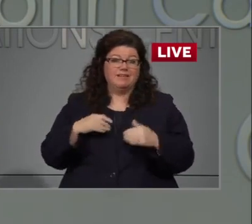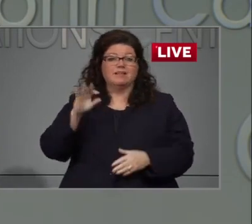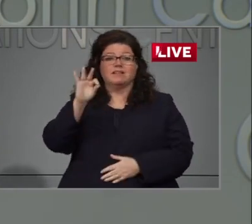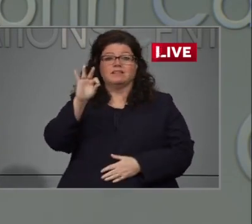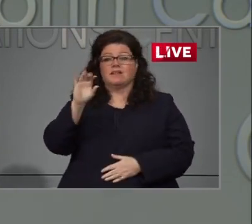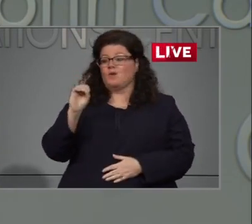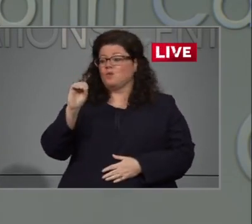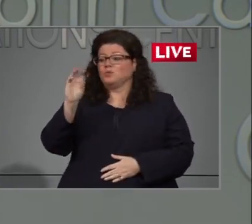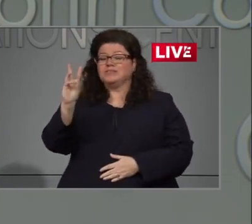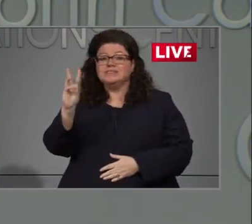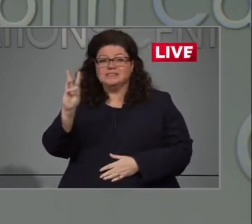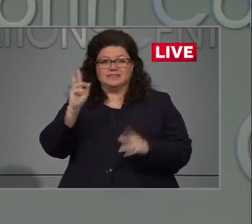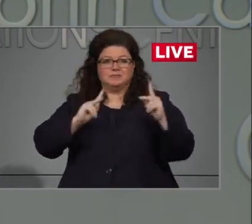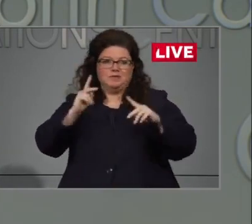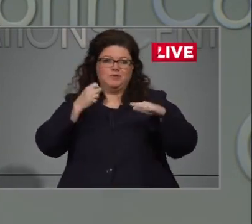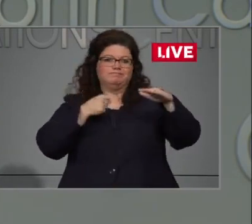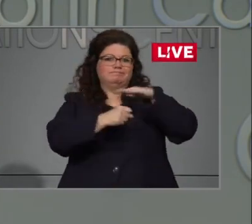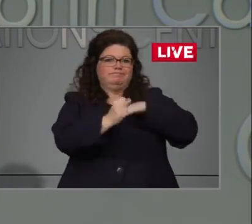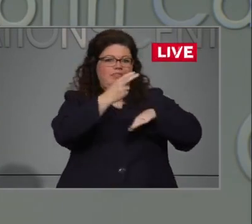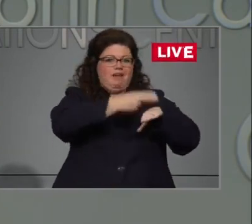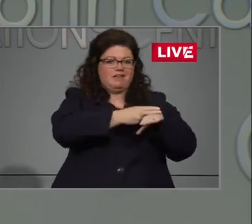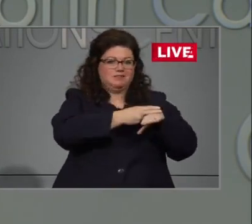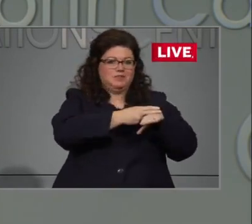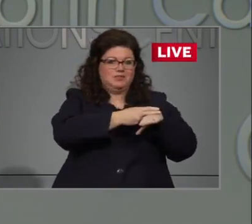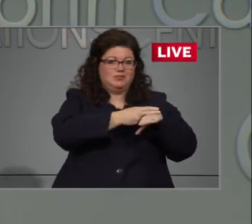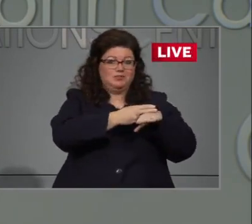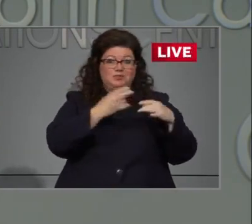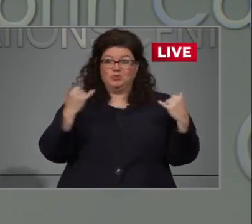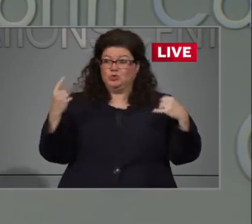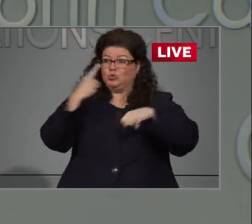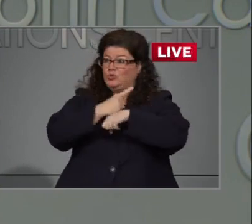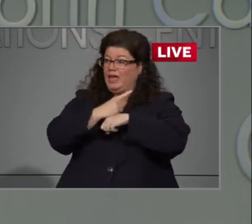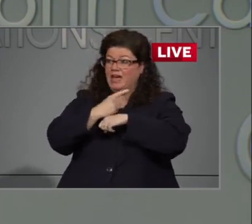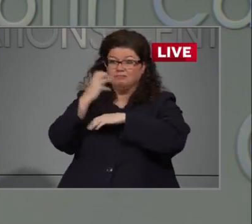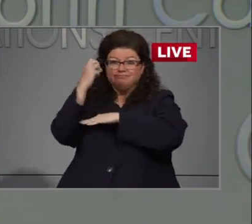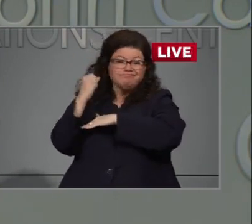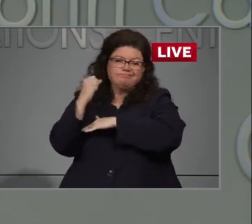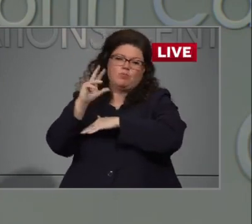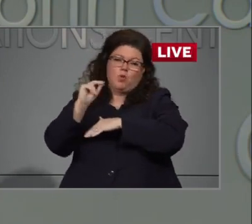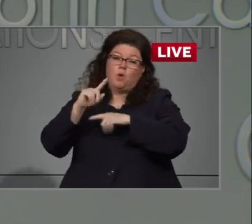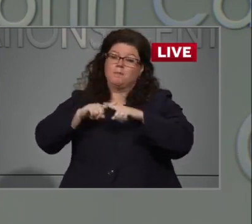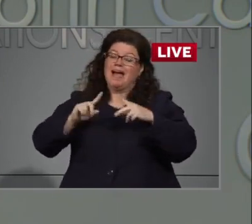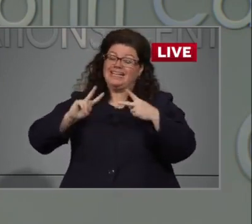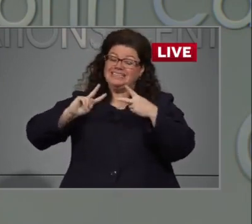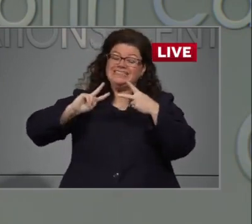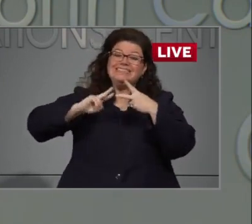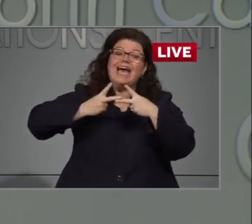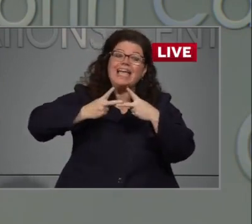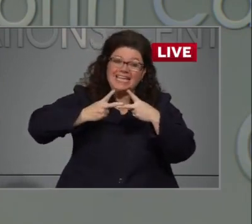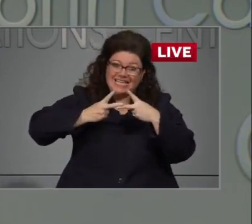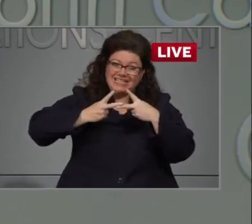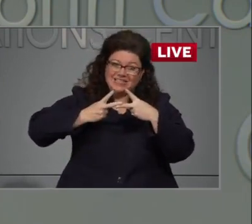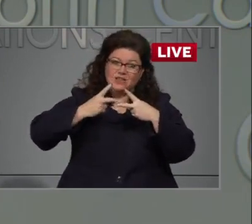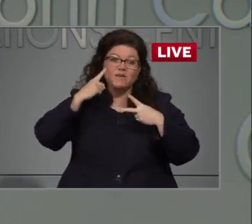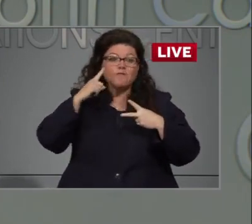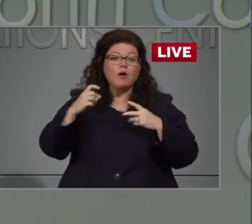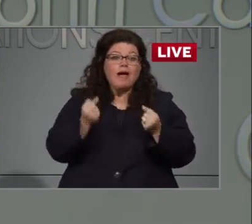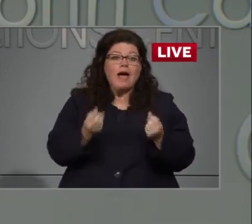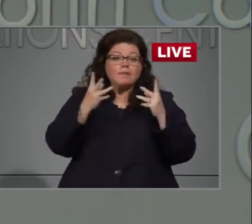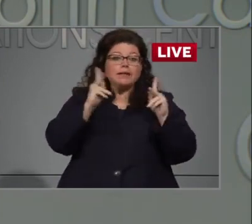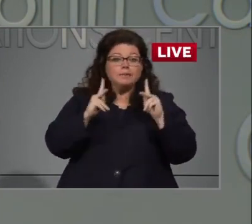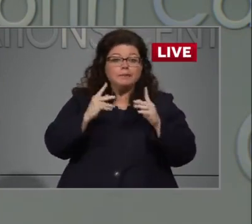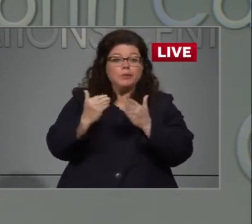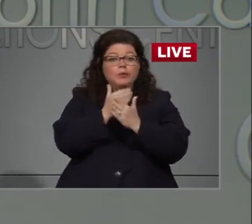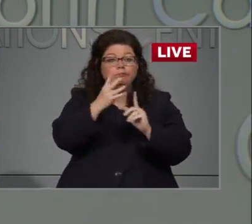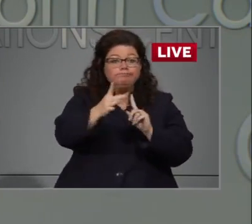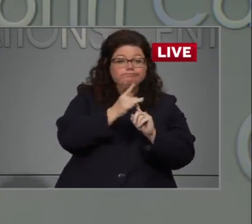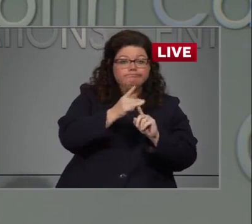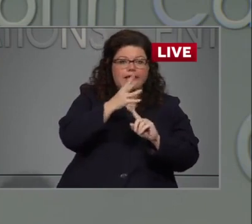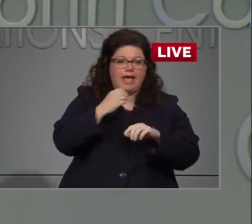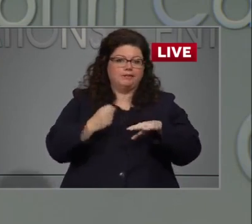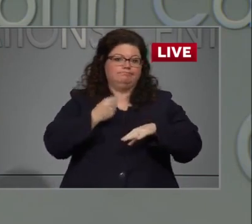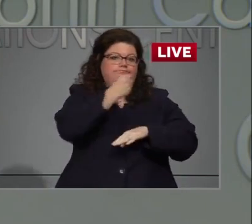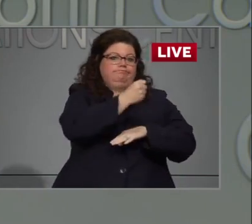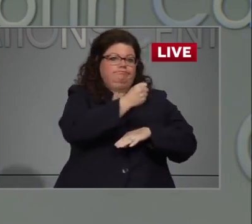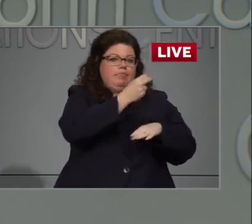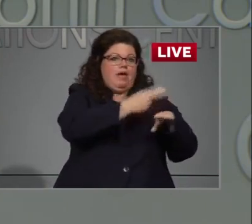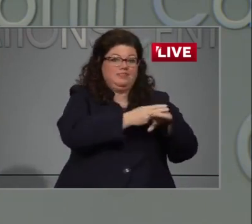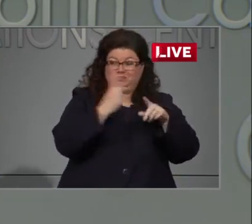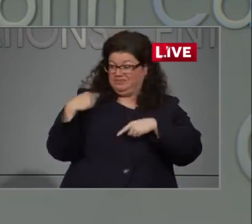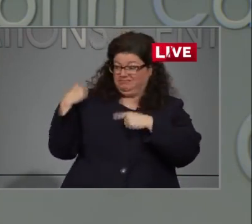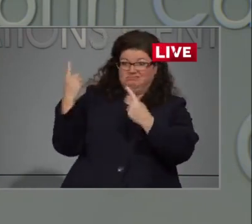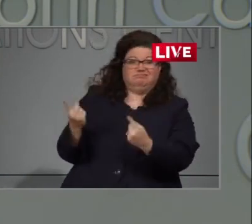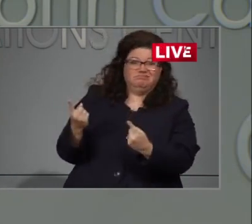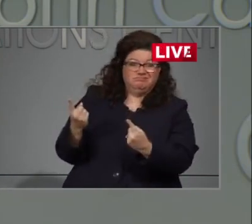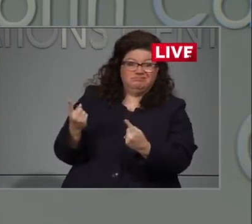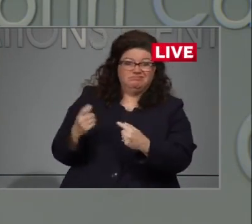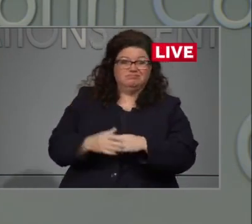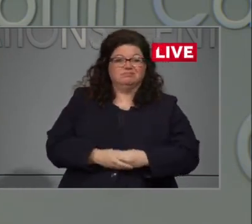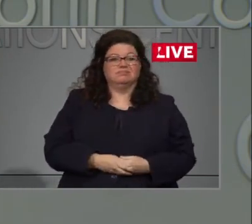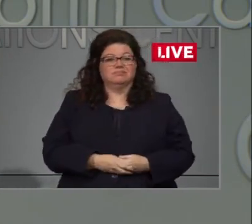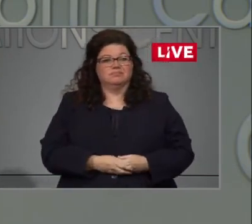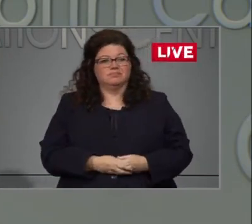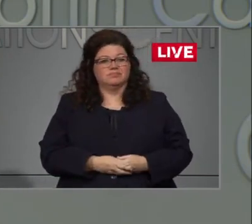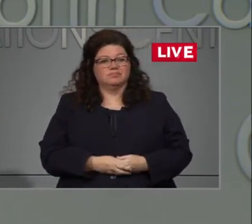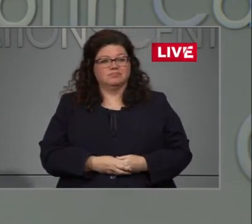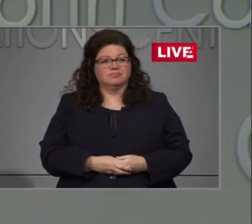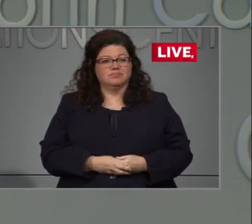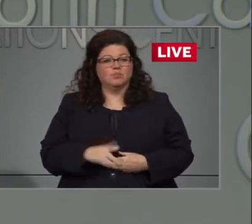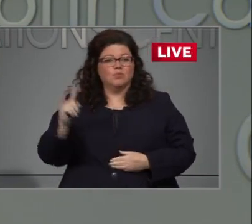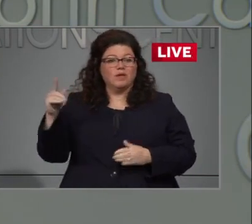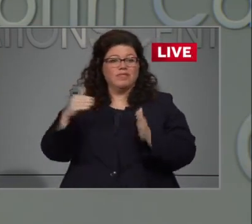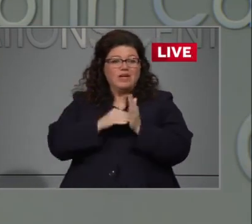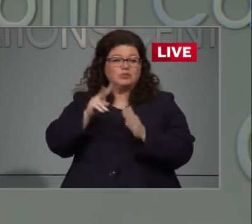WE HAVE 1721 NEW CASES REPORTED AND 906 PEOPLE IN THE HOSPITAL AND TODAY IS THE SECOND HIGHEST DAY IN BOTH OF THOSE CATEGORIES SINCE THE PANDEMIC STARTED.